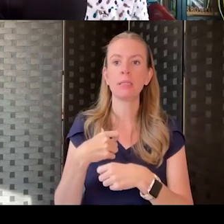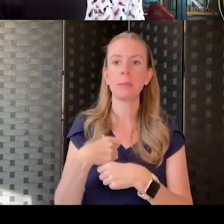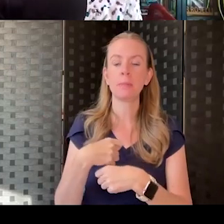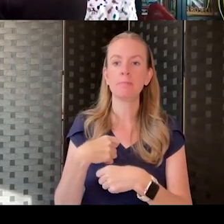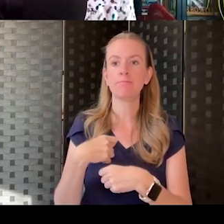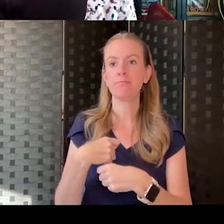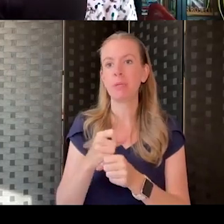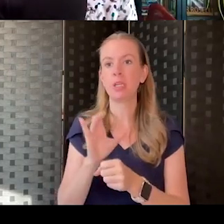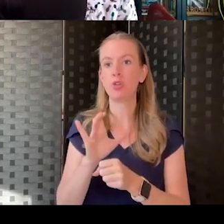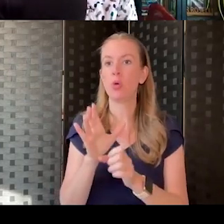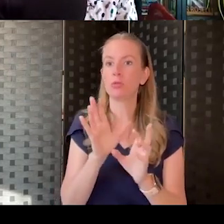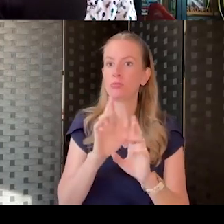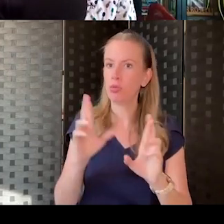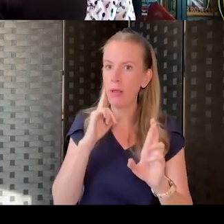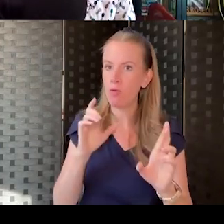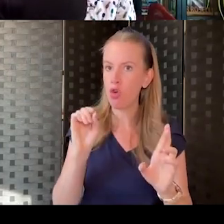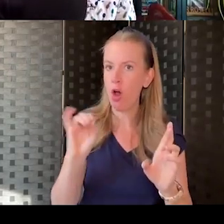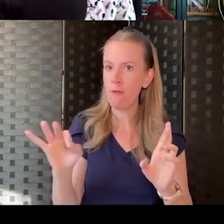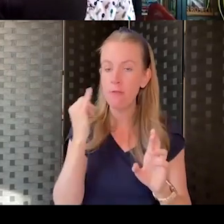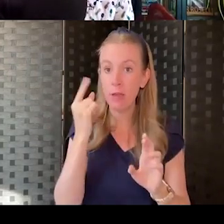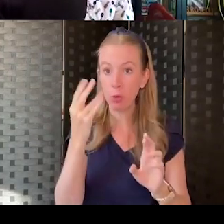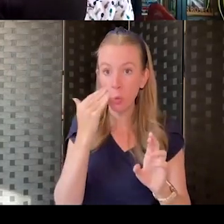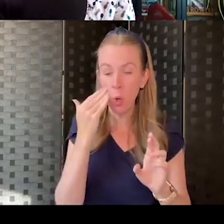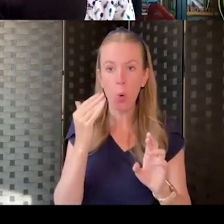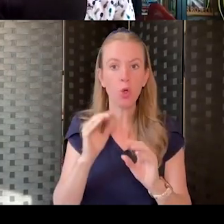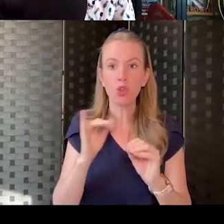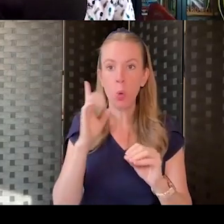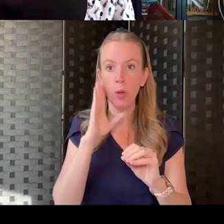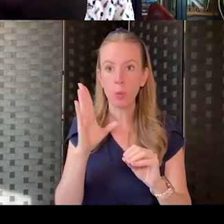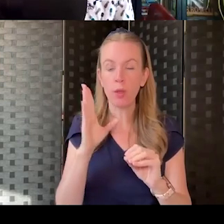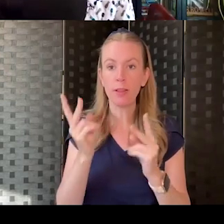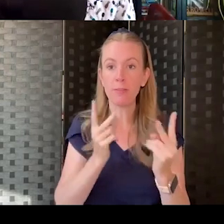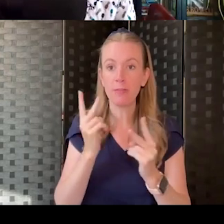being prepared to turn it off. If you know that nobody will ever visit on a map or an